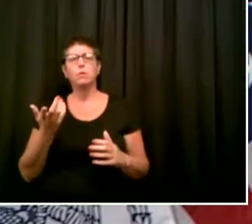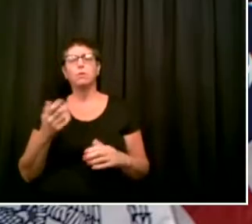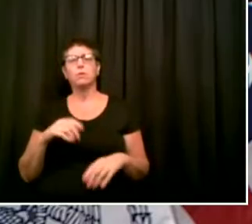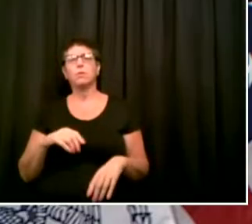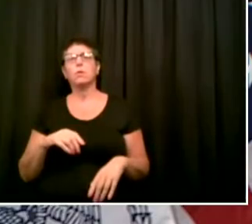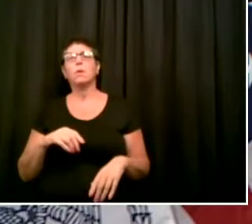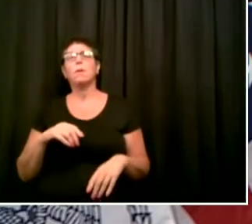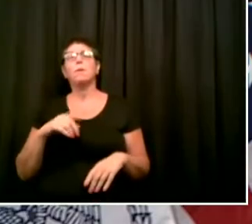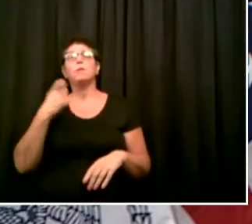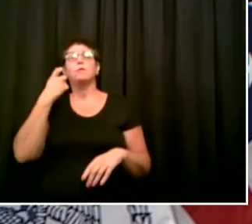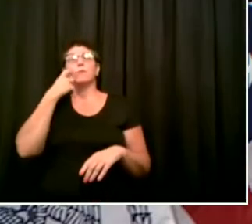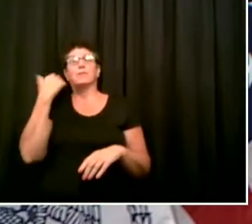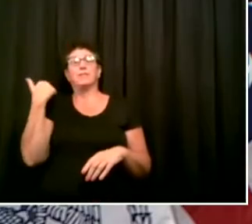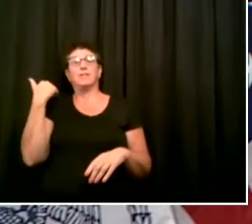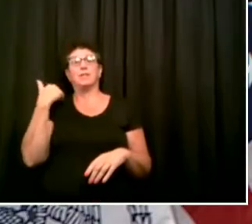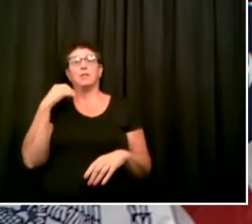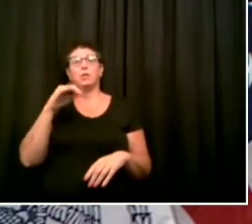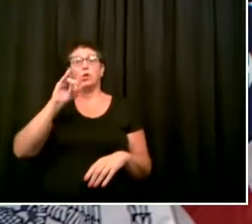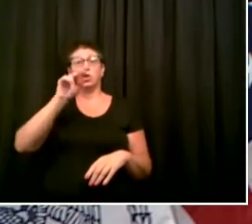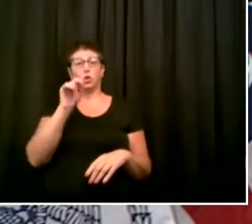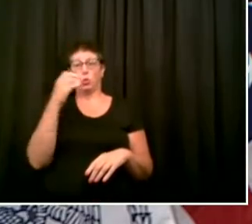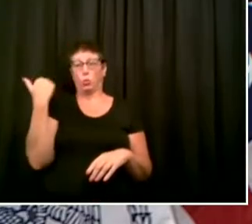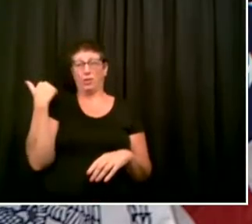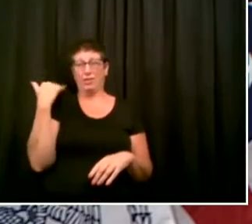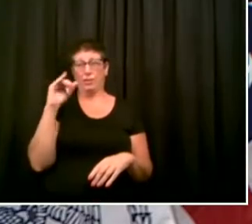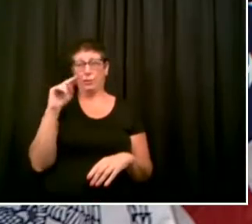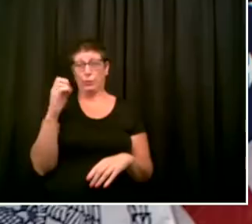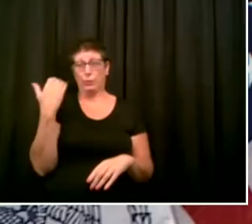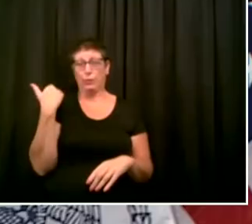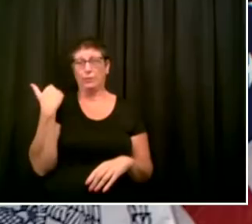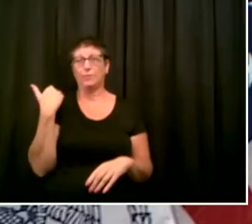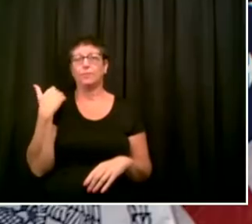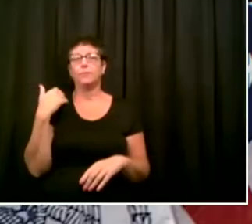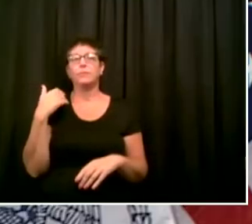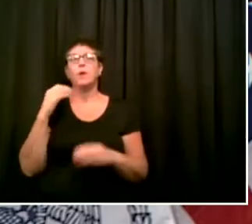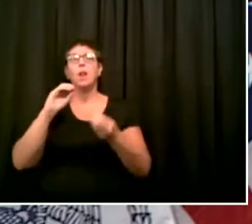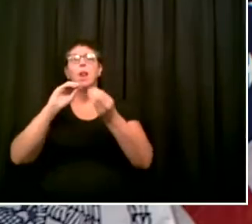WE ARE ACTING ON THEM. NOW, RECENTLY IN